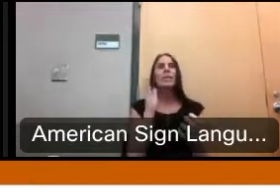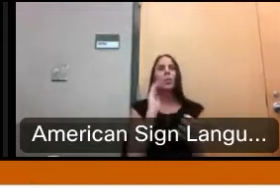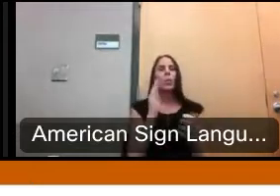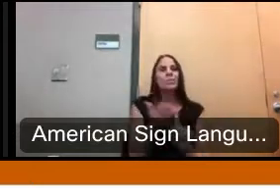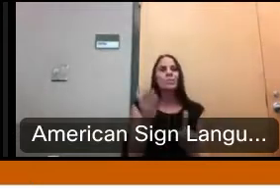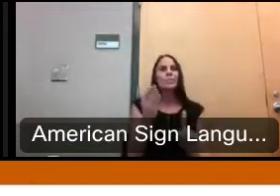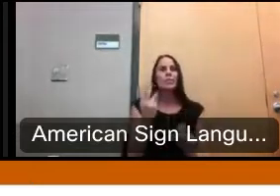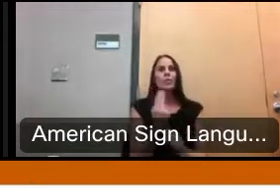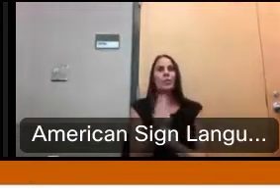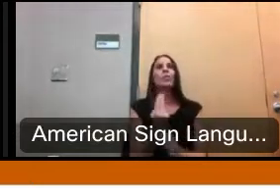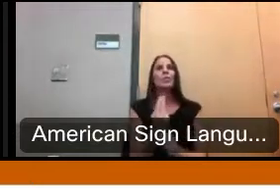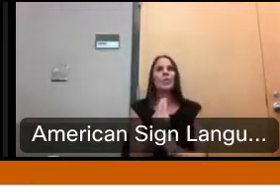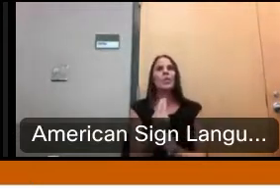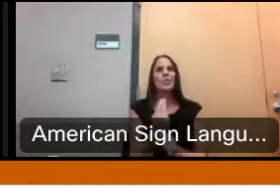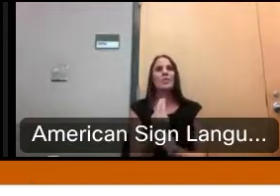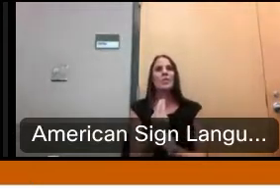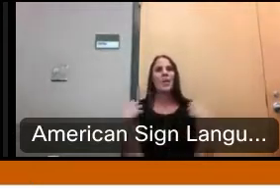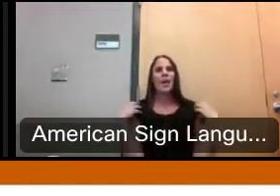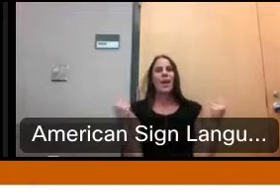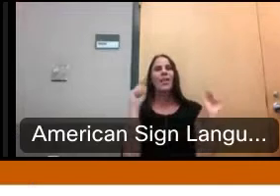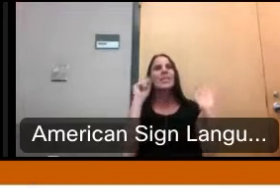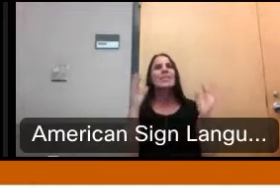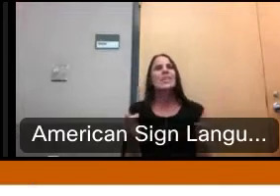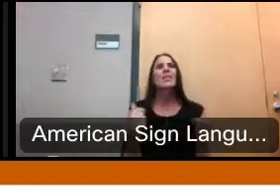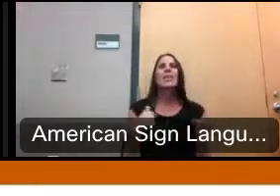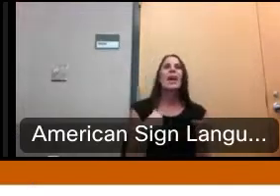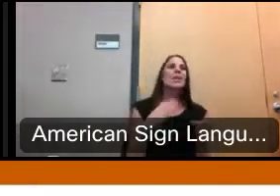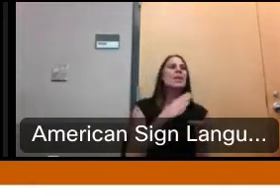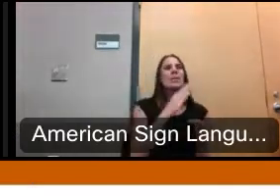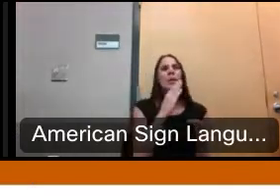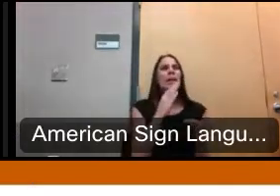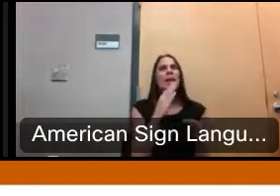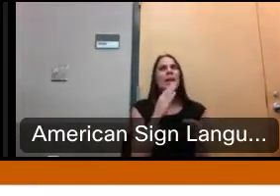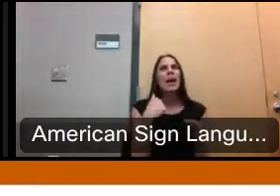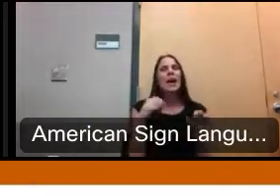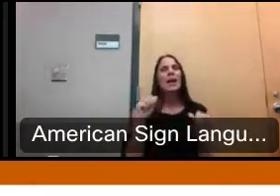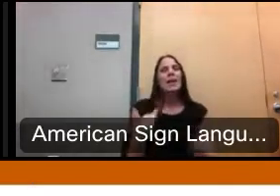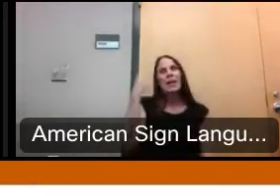going to lie to someone to get them to take a health decision or support their health. But I can think about what else might motivate them.